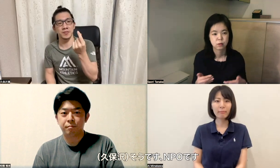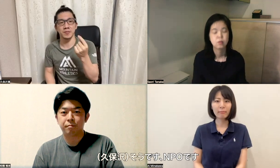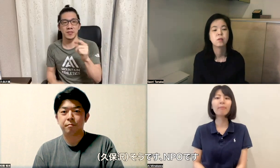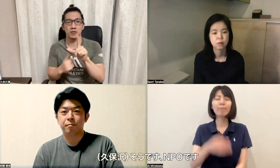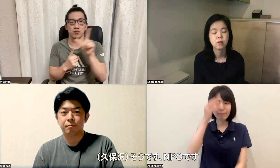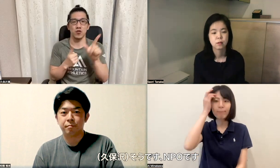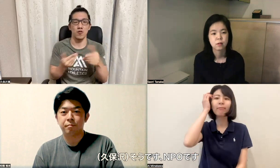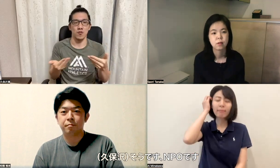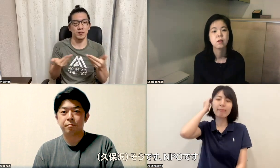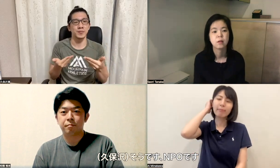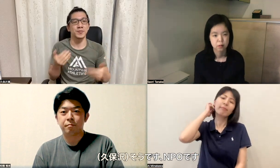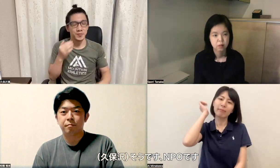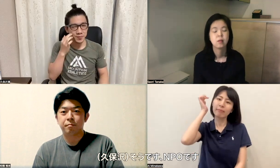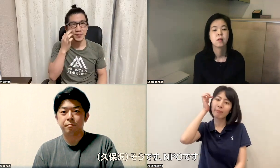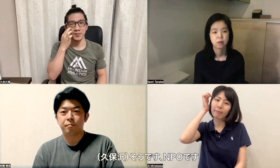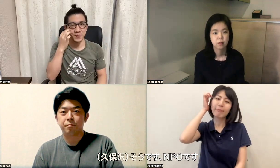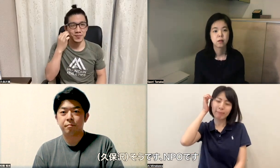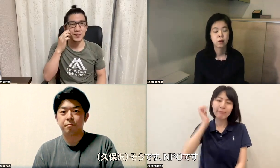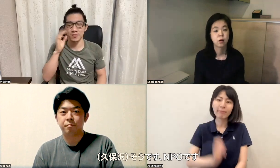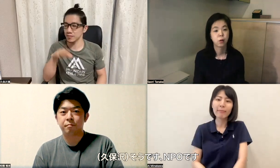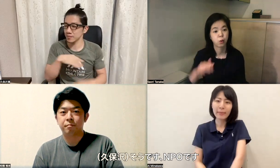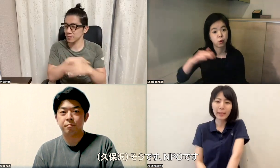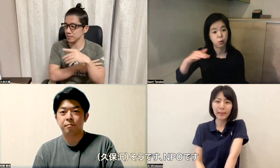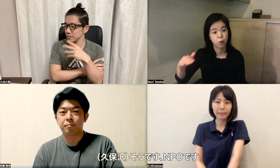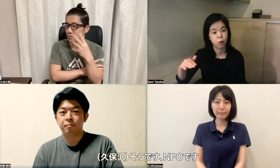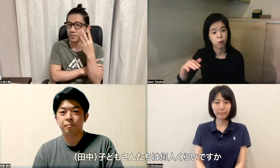(YK) That's right.